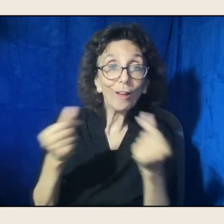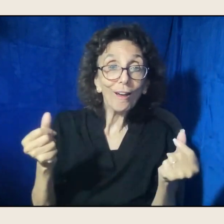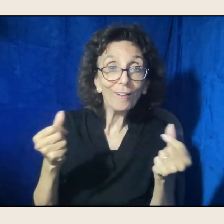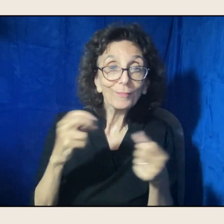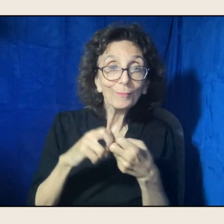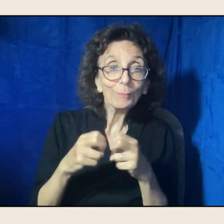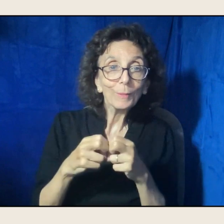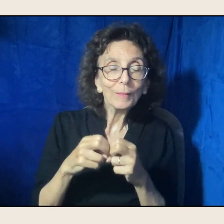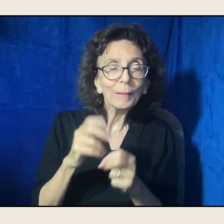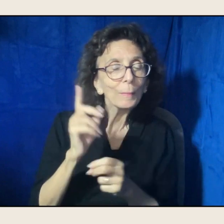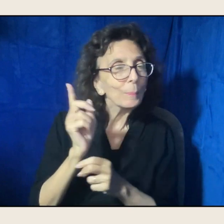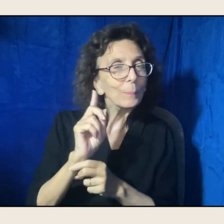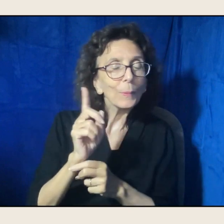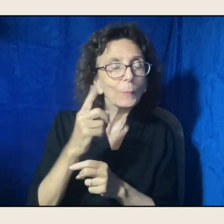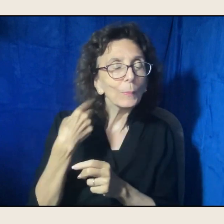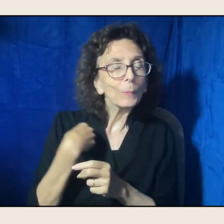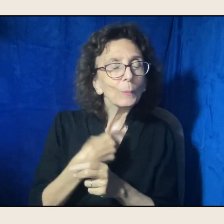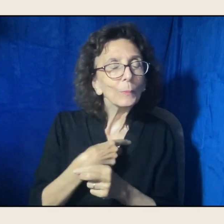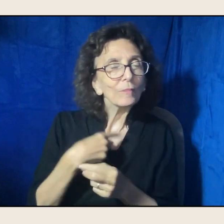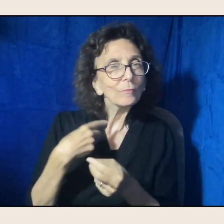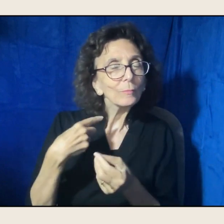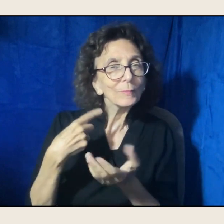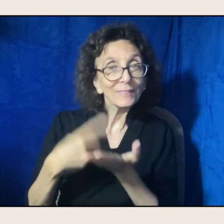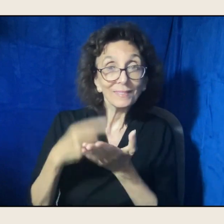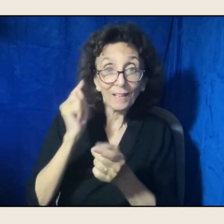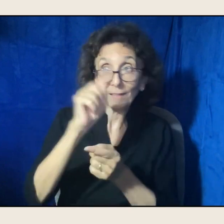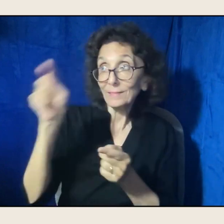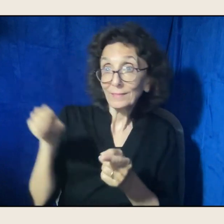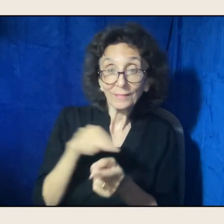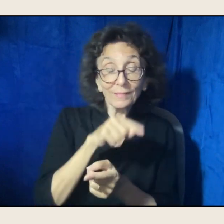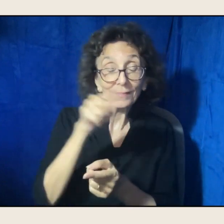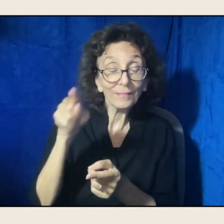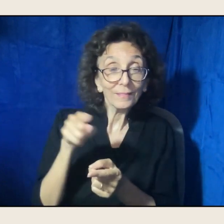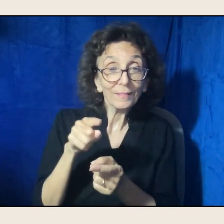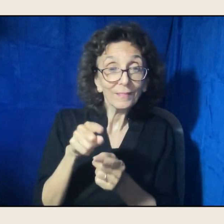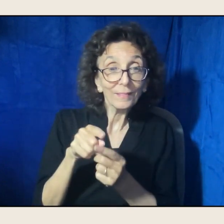and certainly this was in where you started us too, Allison,